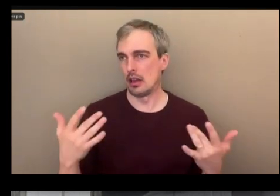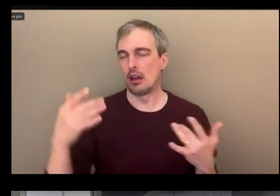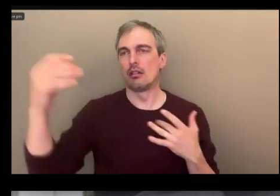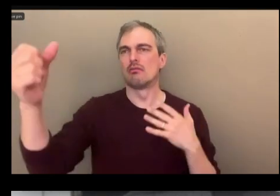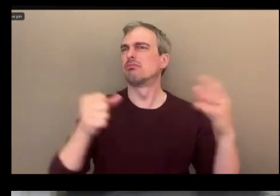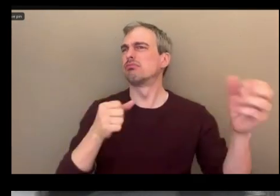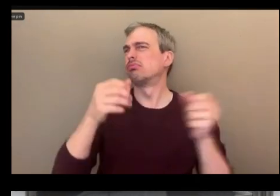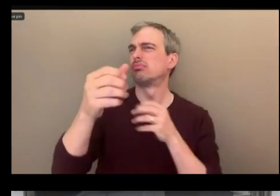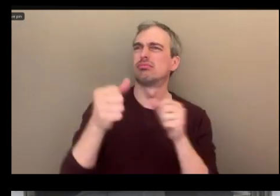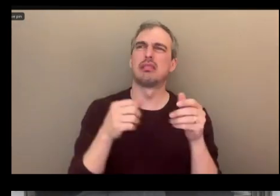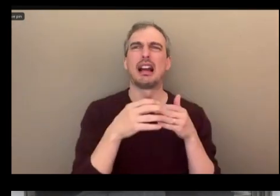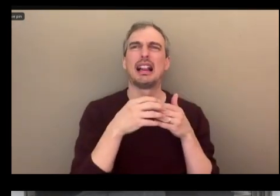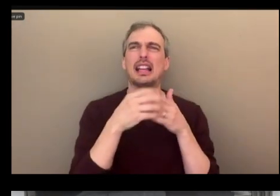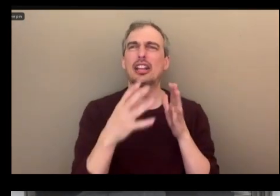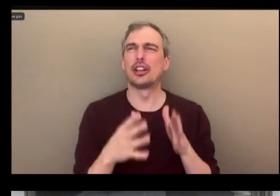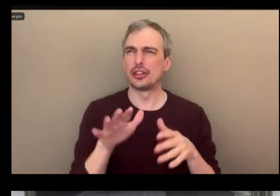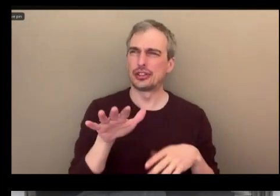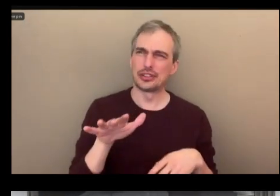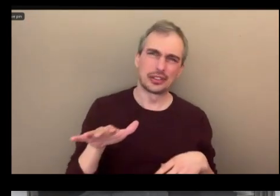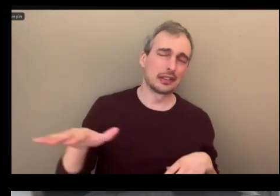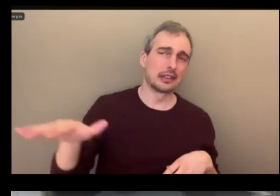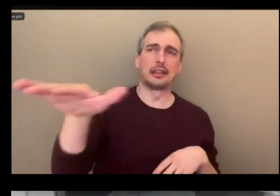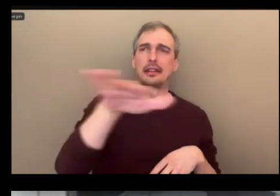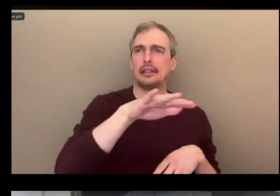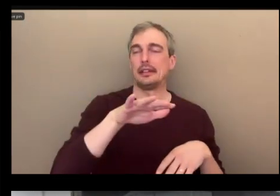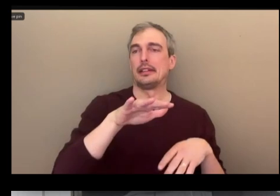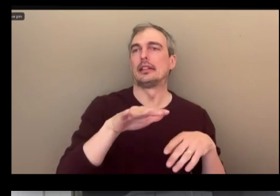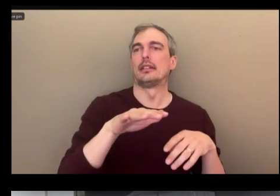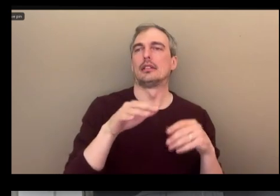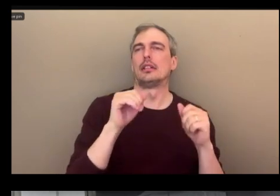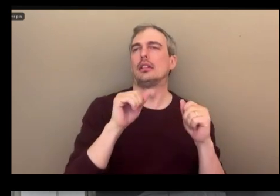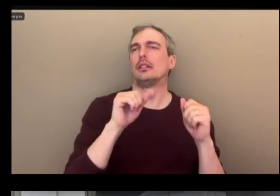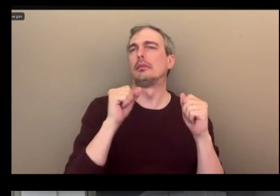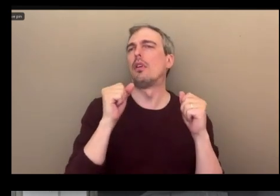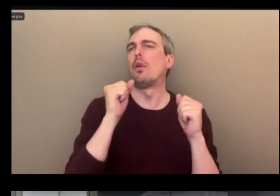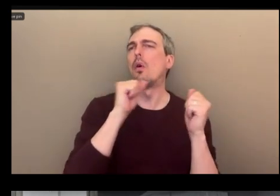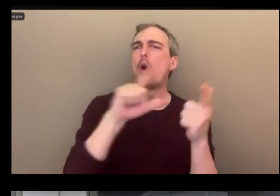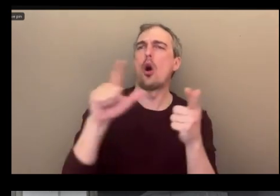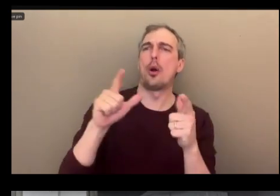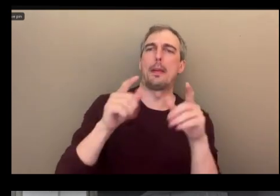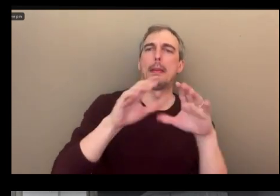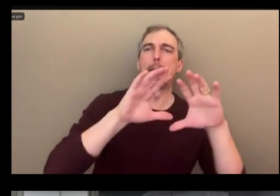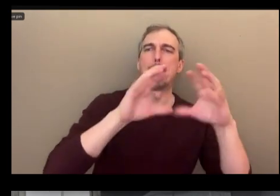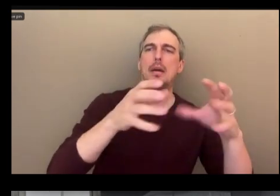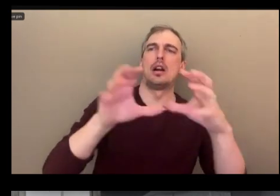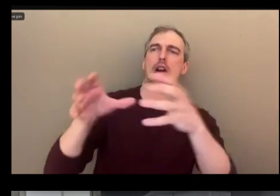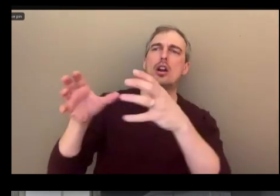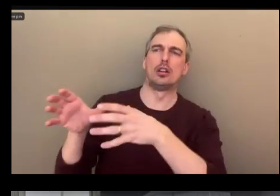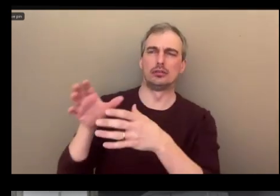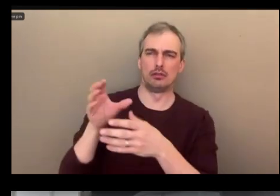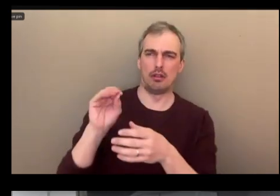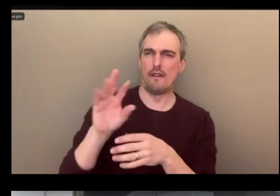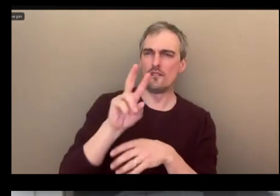To talk about how their team supported the accessibility program throughout the year. And selfishly, I'll tell you the reason why we do this.